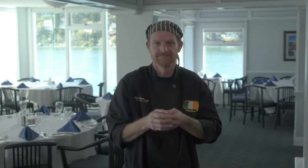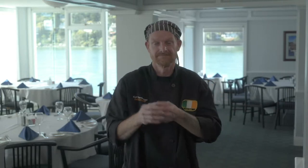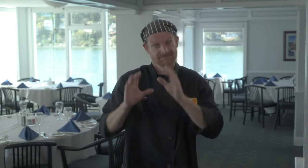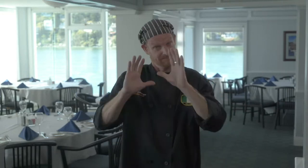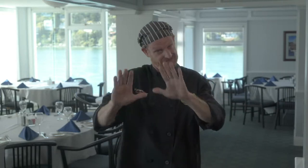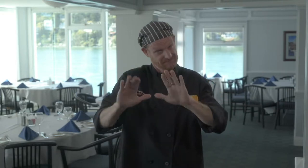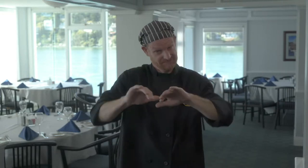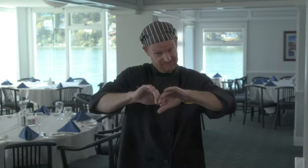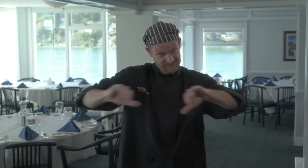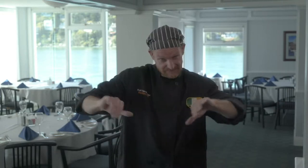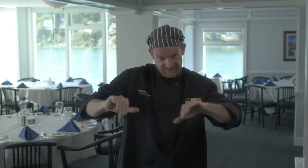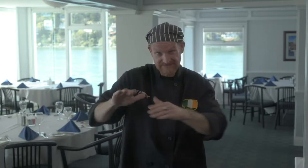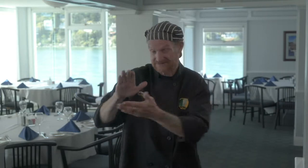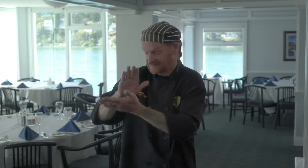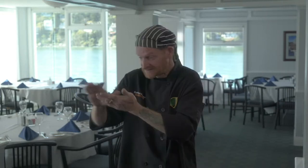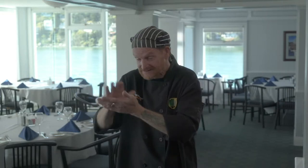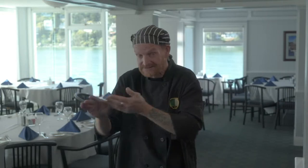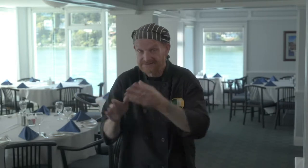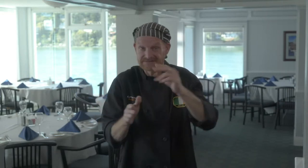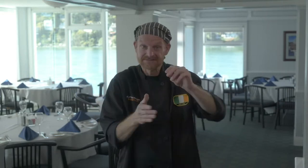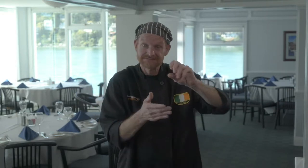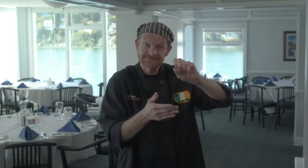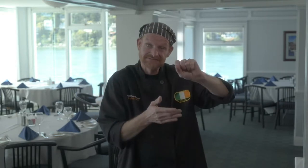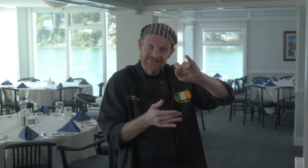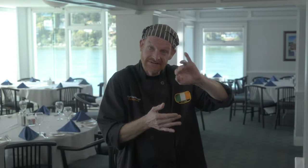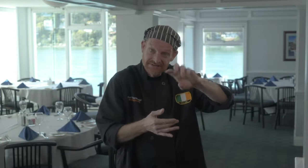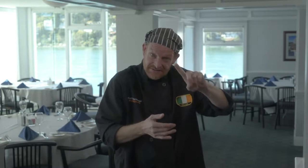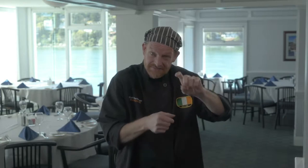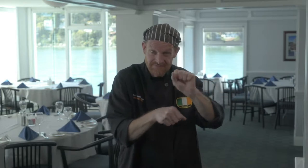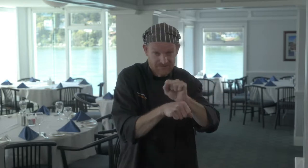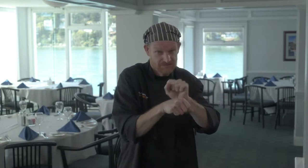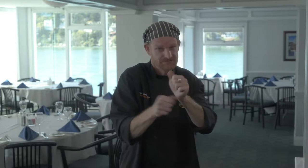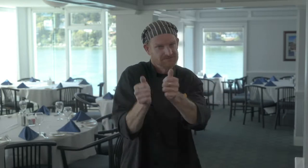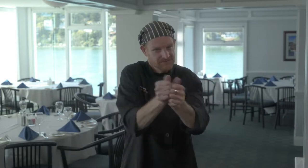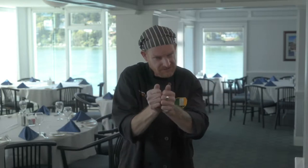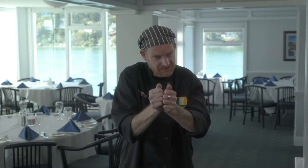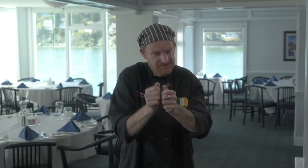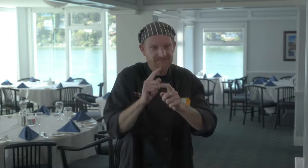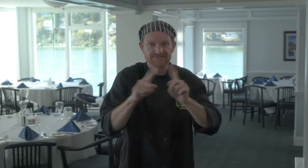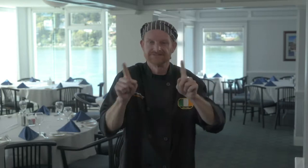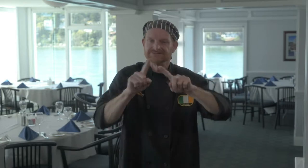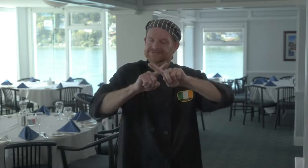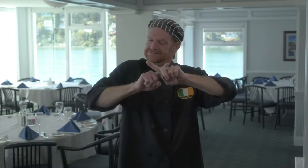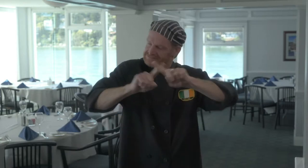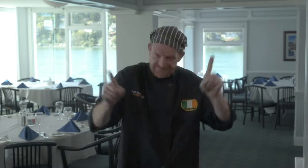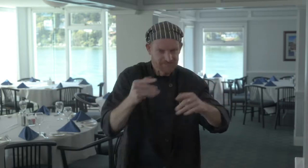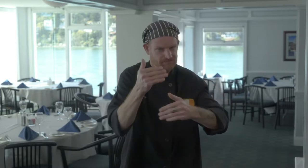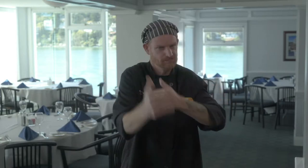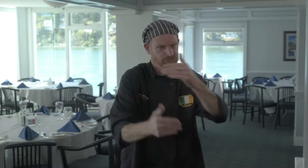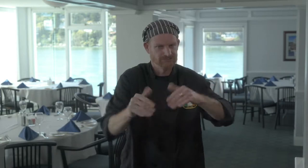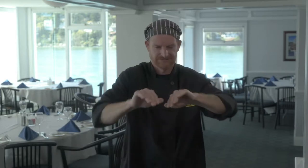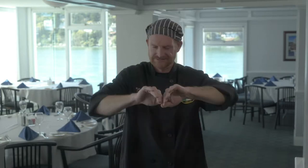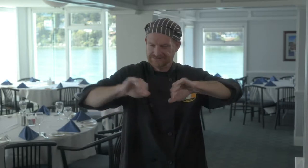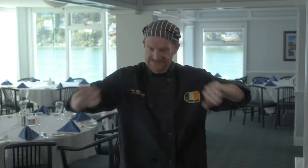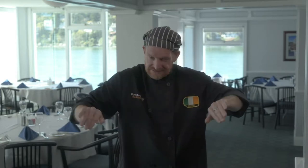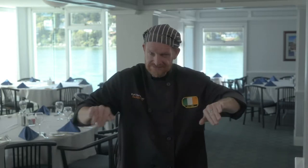Cleaning and Sanitizing work together, but they are different processes; completely different.